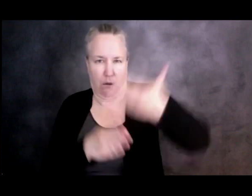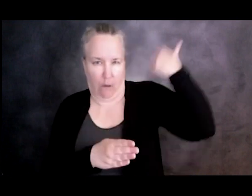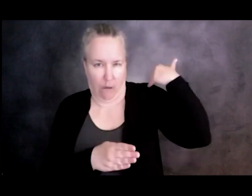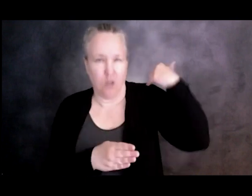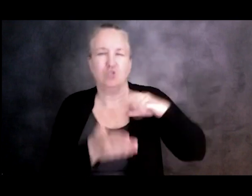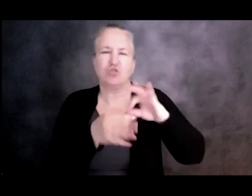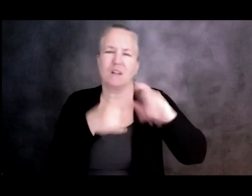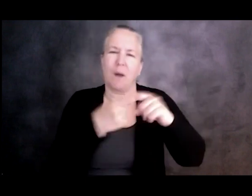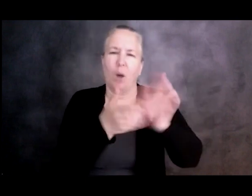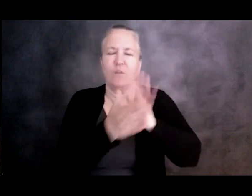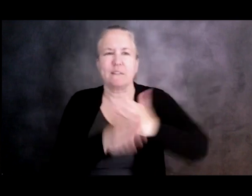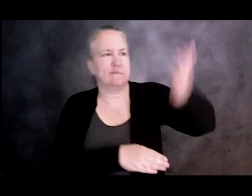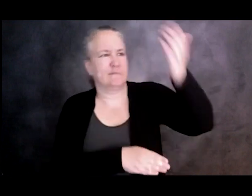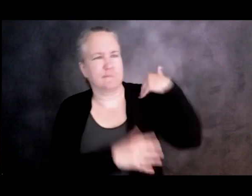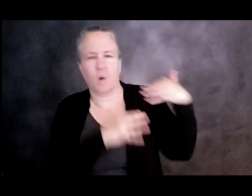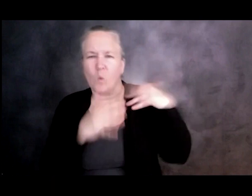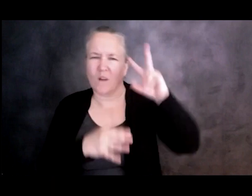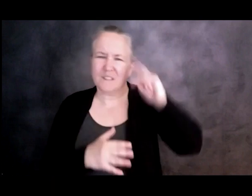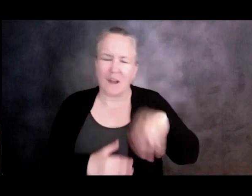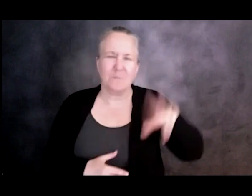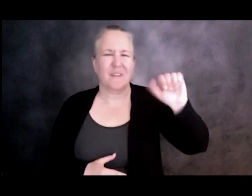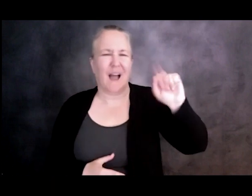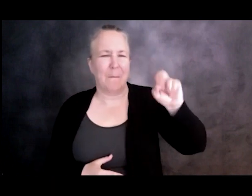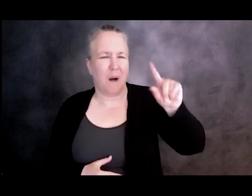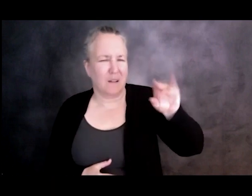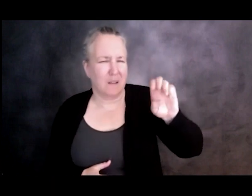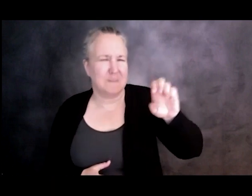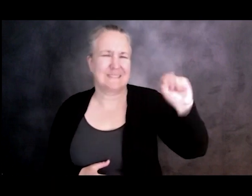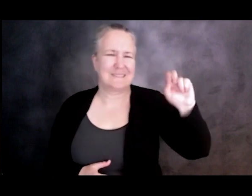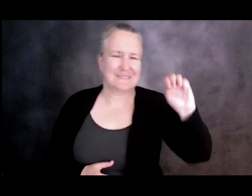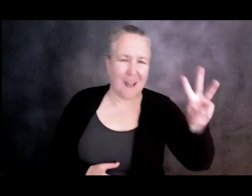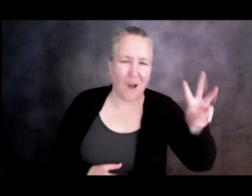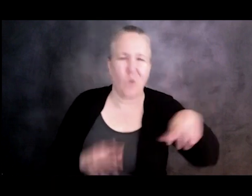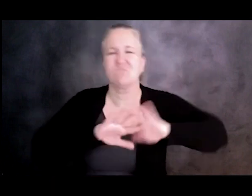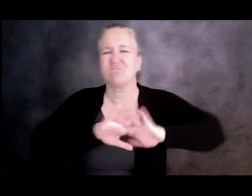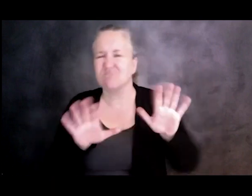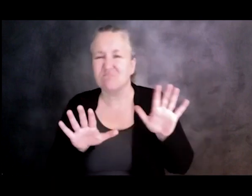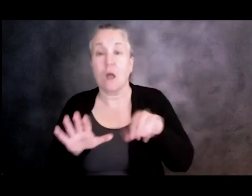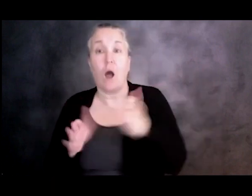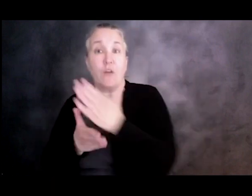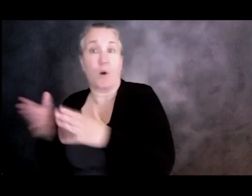You talked about this kind of war movies. But how do you think about-- how you conceptualize other parts of Hollywood that aren't war movies